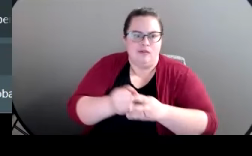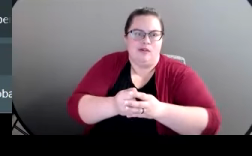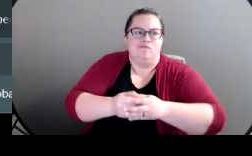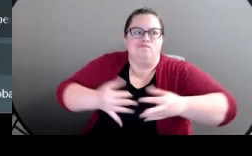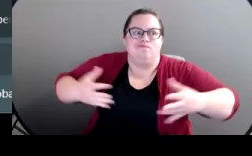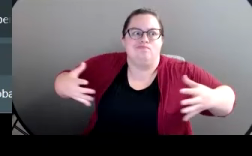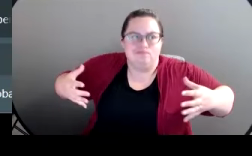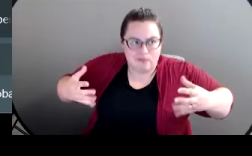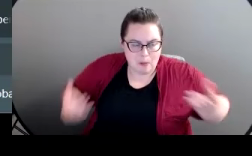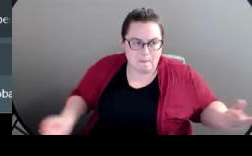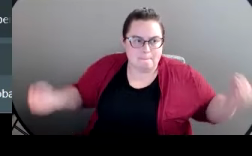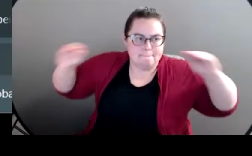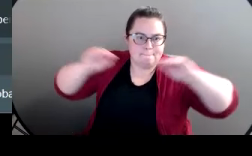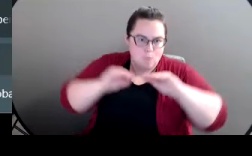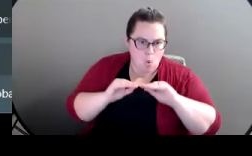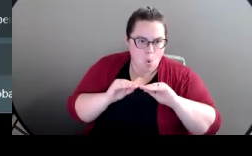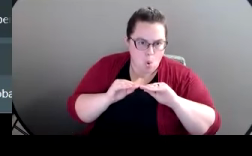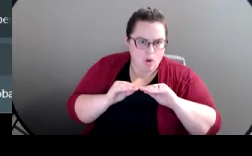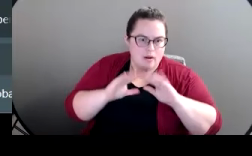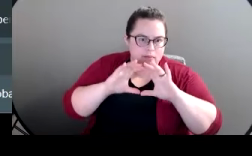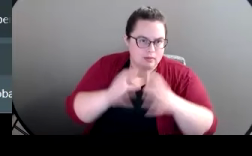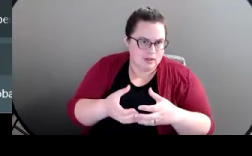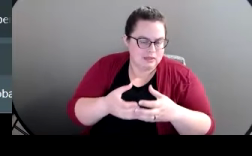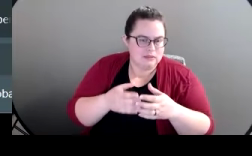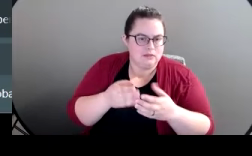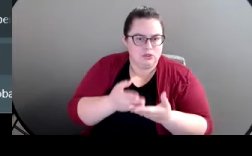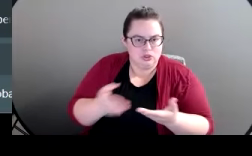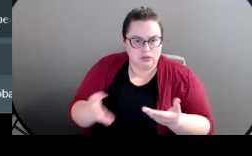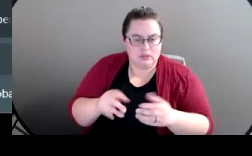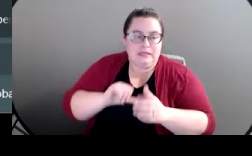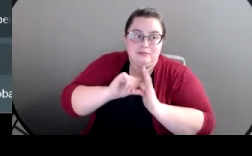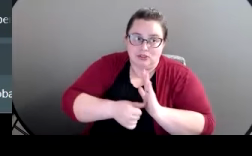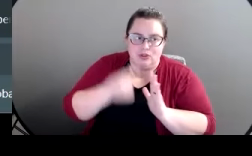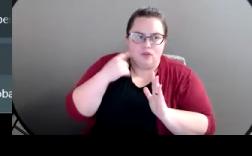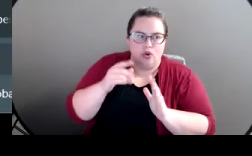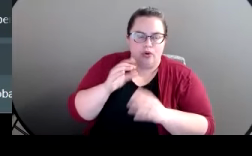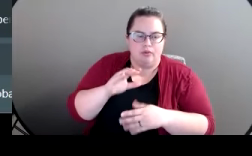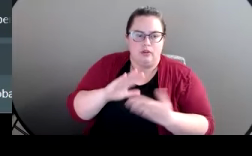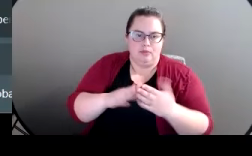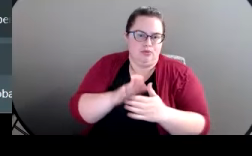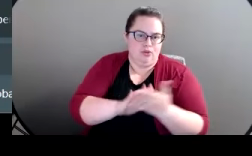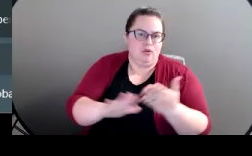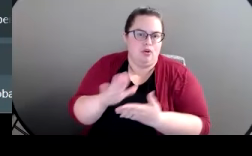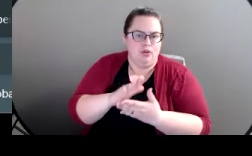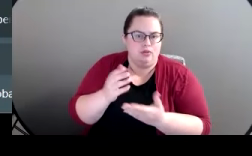materials, especially for, community college courses that that are in cool4ed.